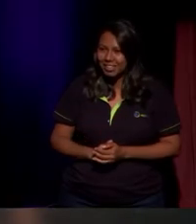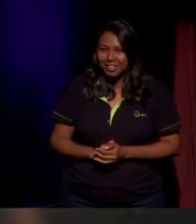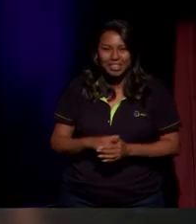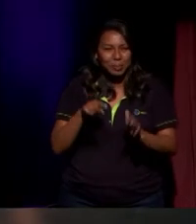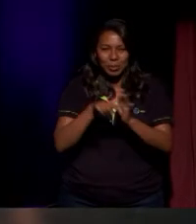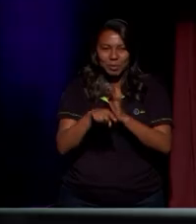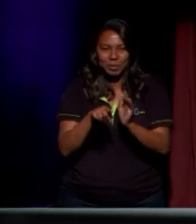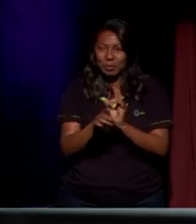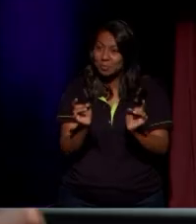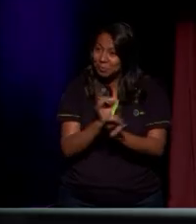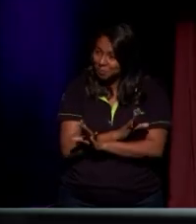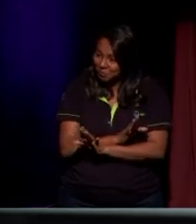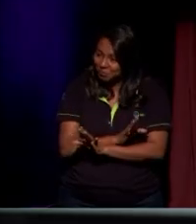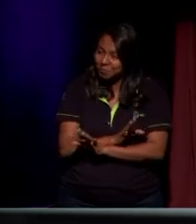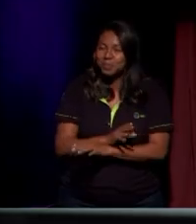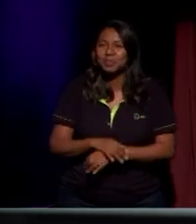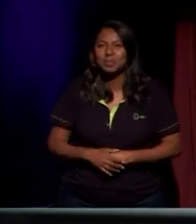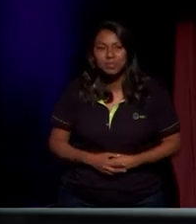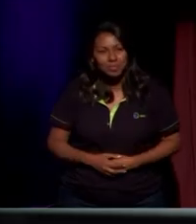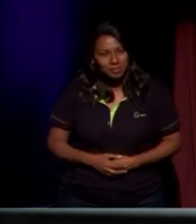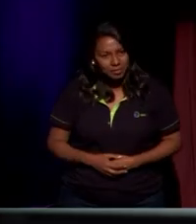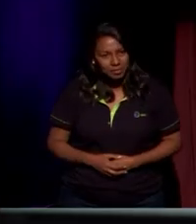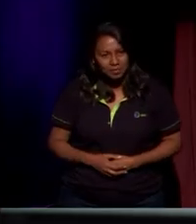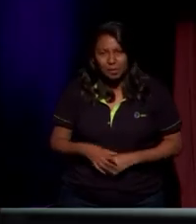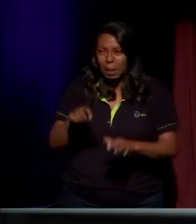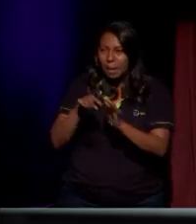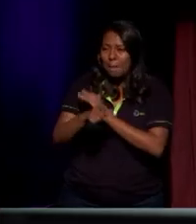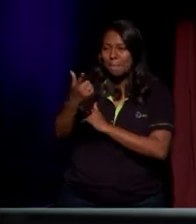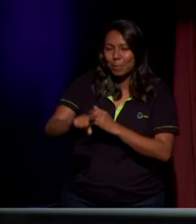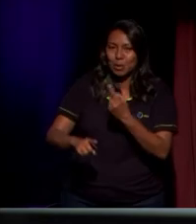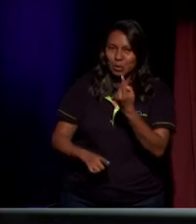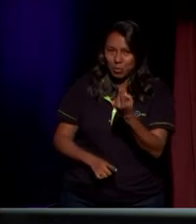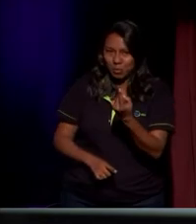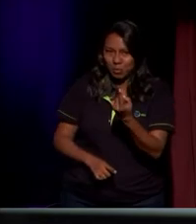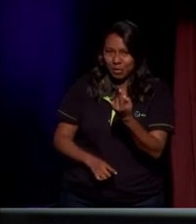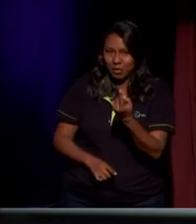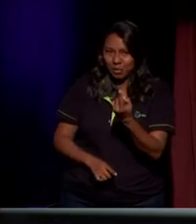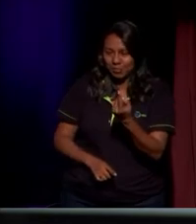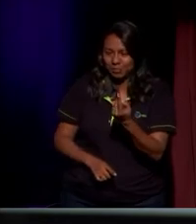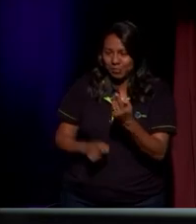But I'll pass on one more question for Isabel, which I wanted now